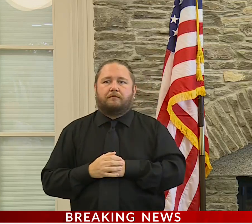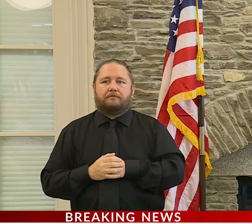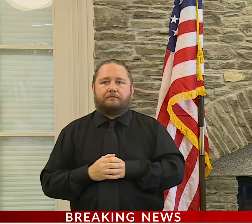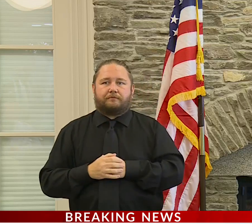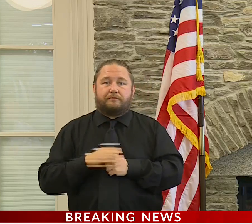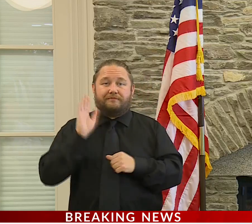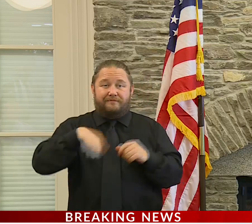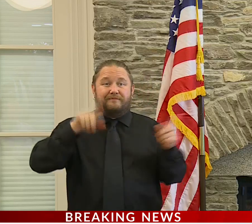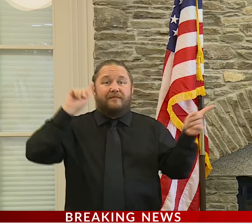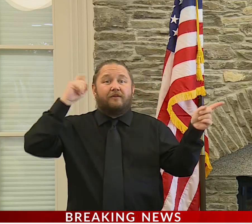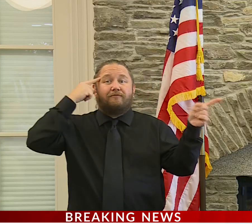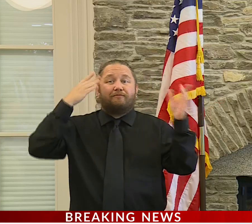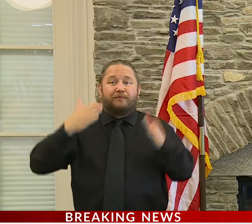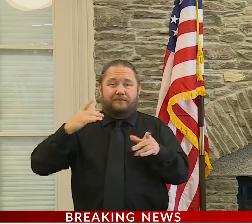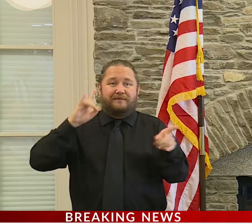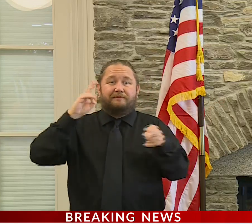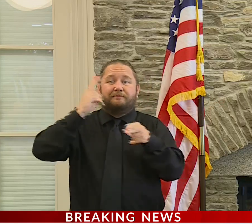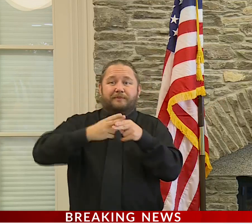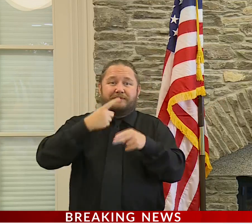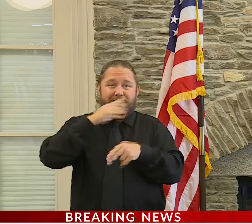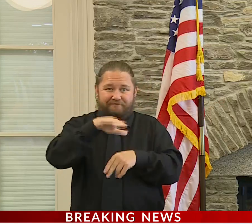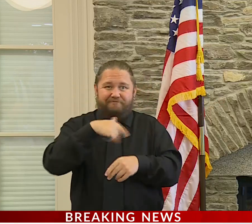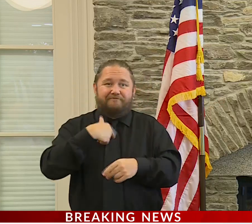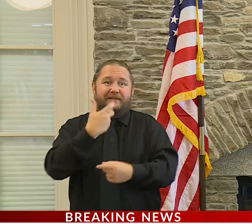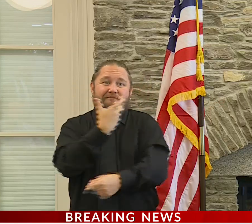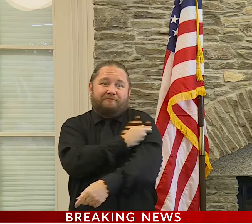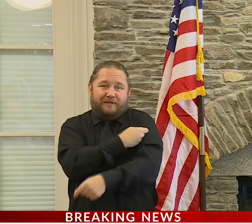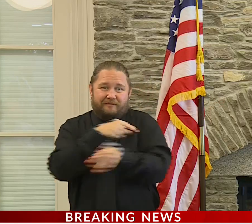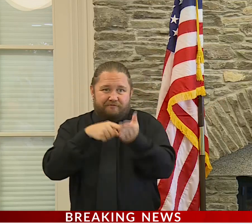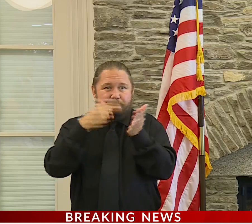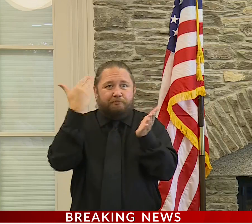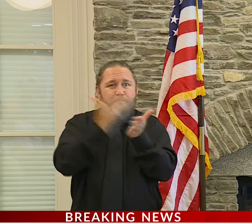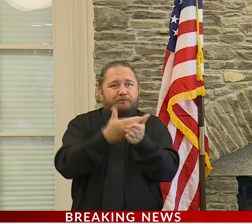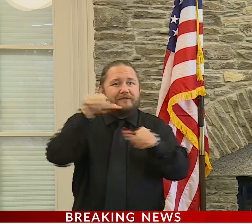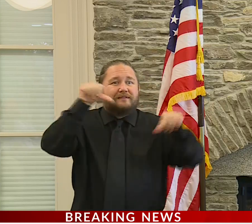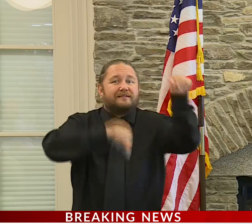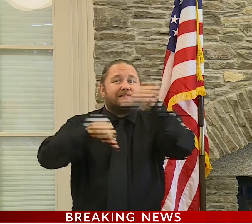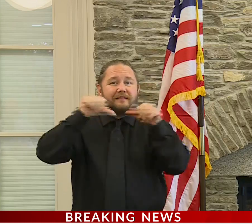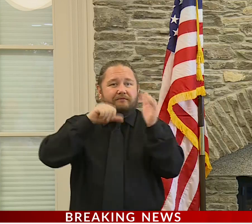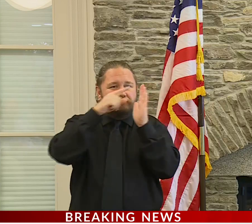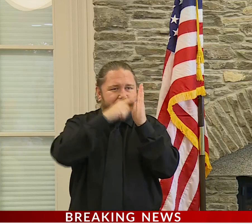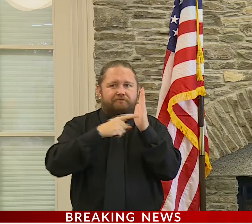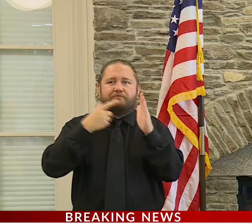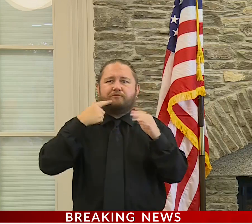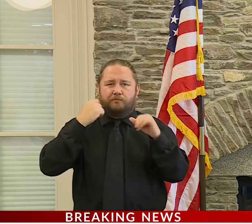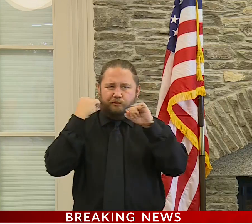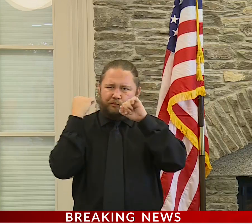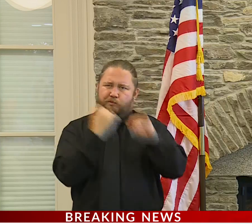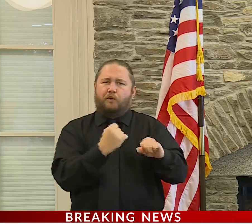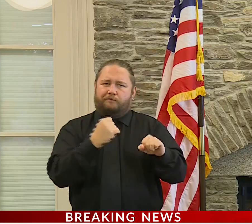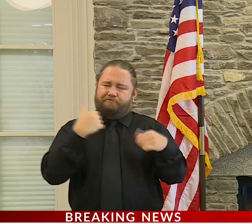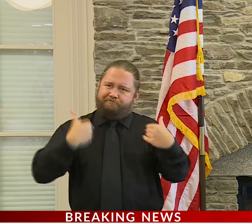VACCINATION IS BASED ON REALLY GOOD SCIENCE. IT'S BASED ON RESEARCH, SOMETHING THAT THIS INSTITUTION LEADS AN AS WELL AS OTHERS IN THE STATE OF